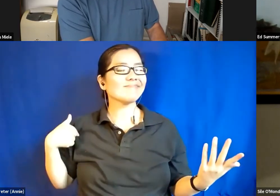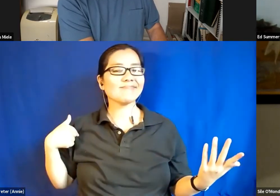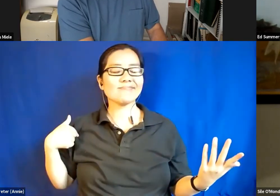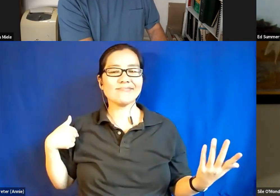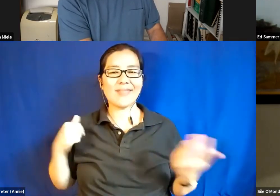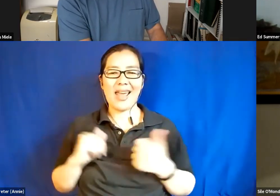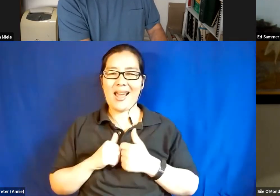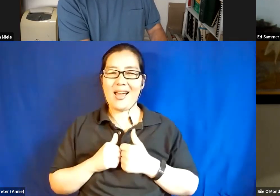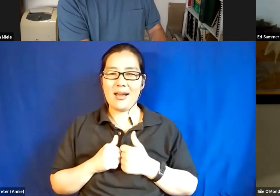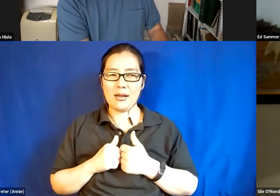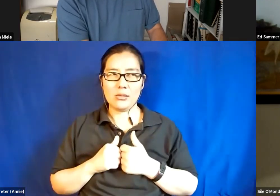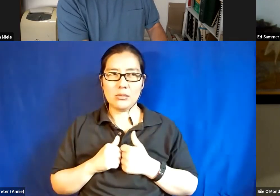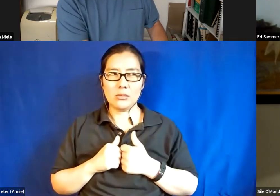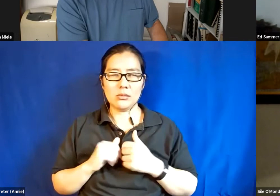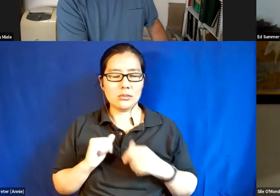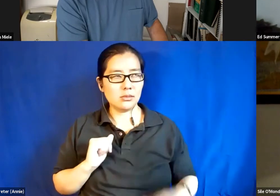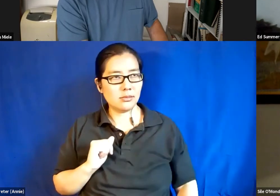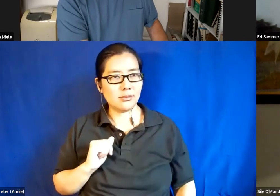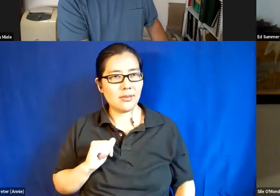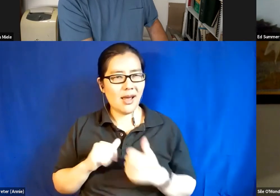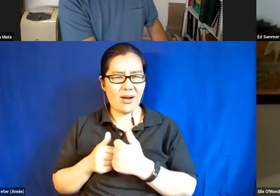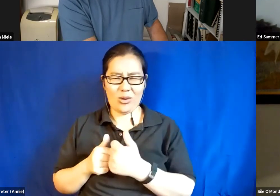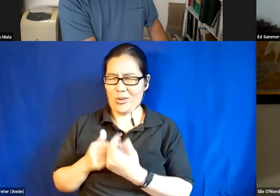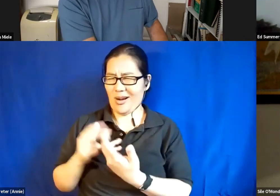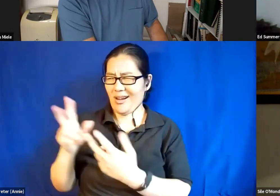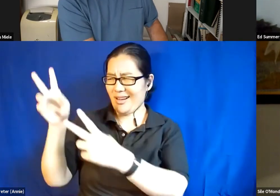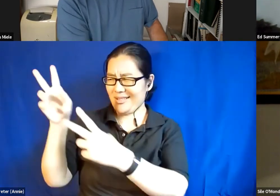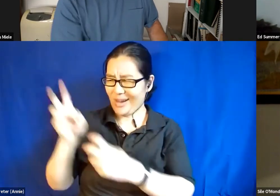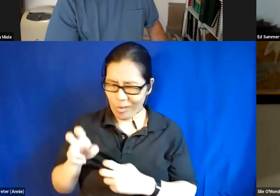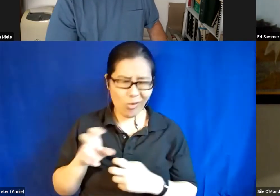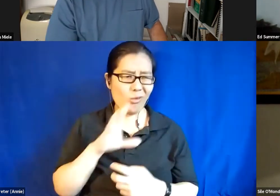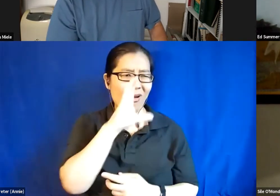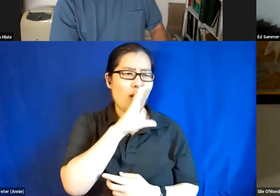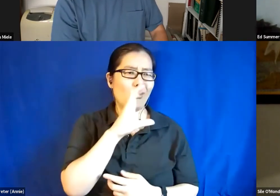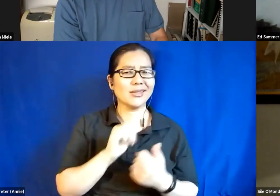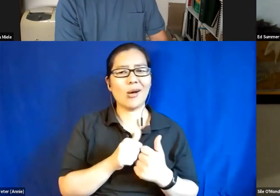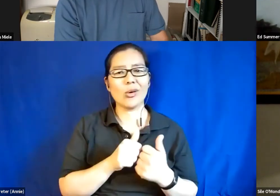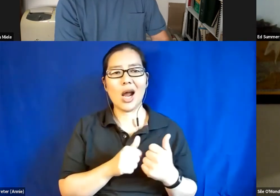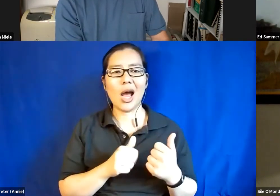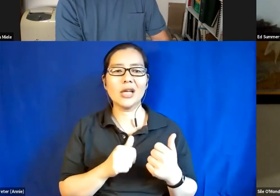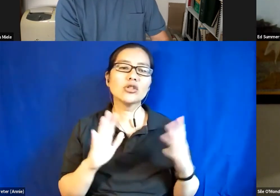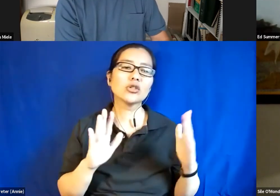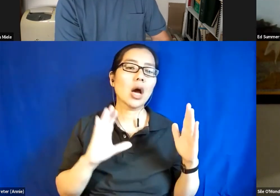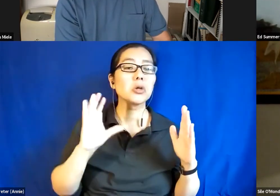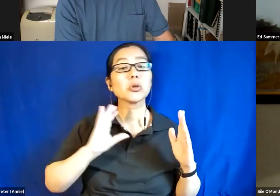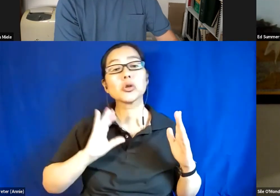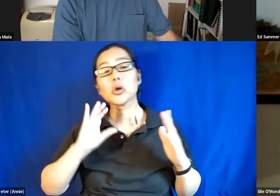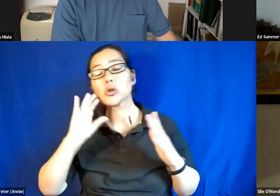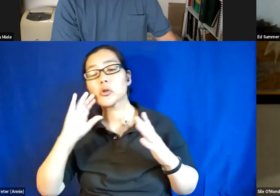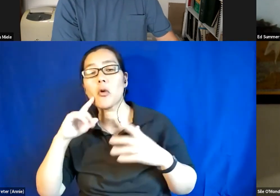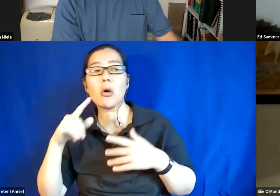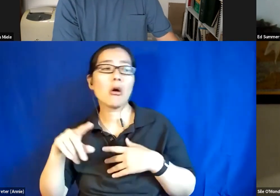download them and get them onto a device and browse them? There's a broader set of